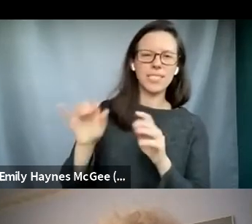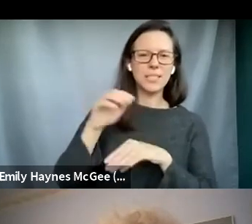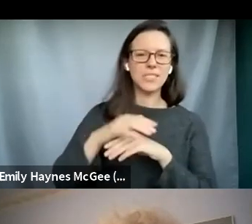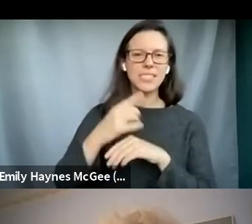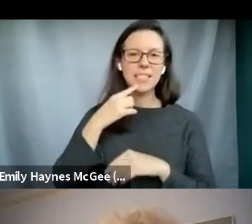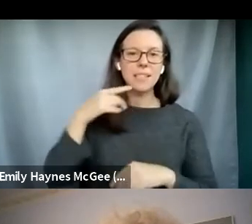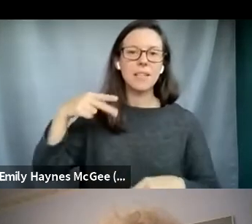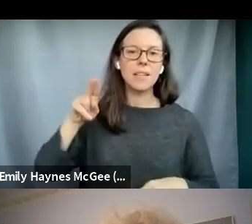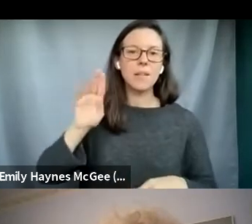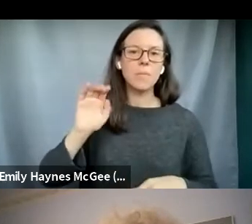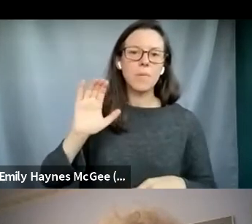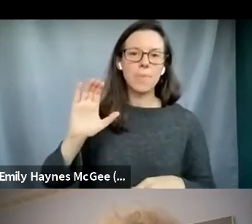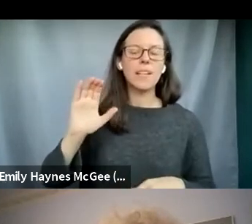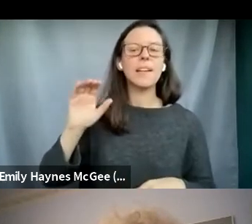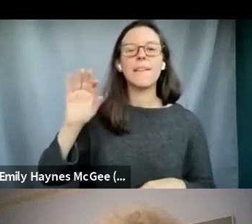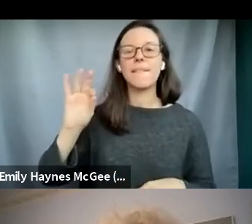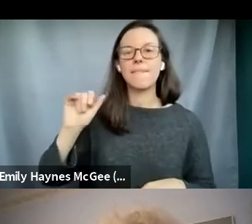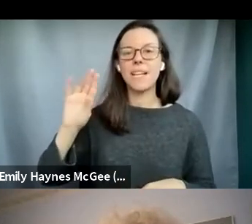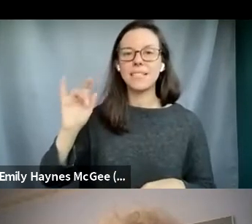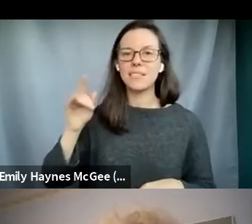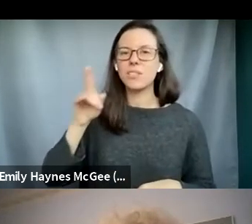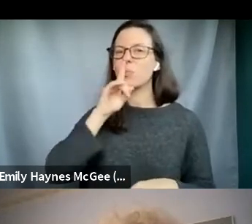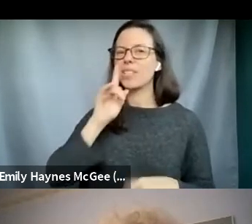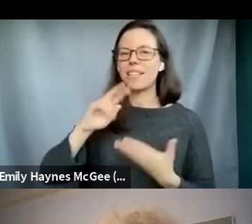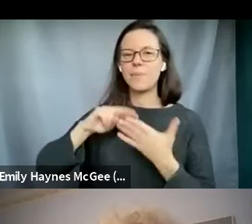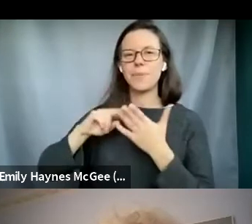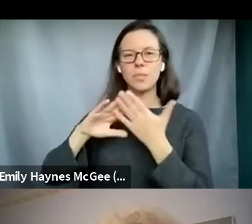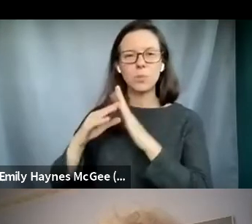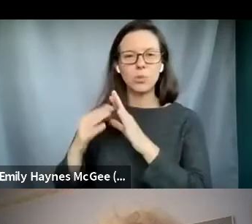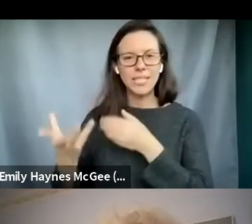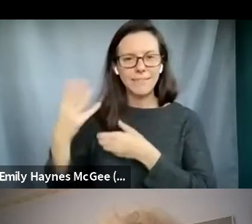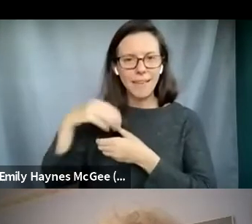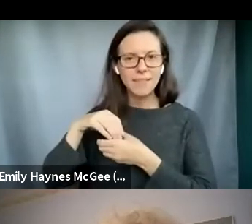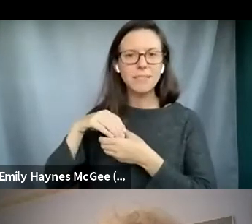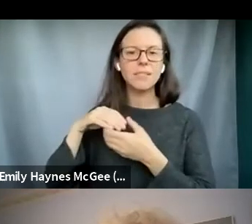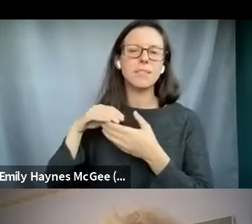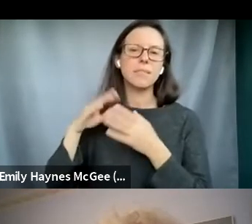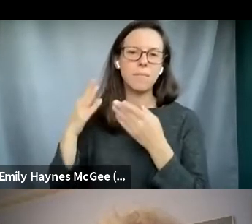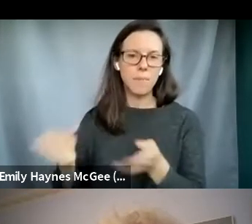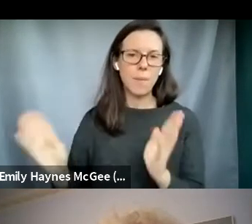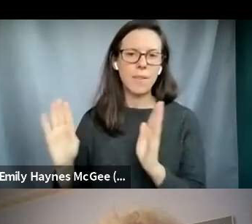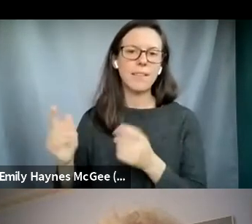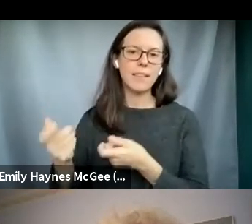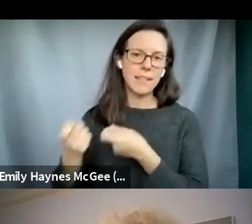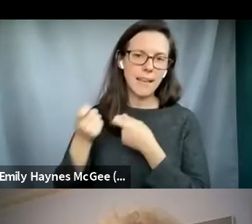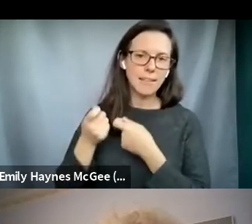that means public engaged, community engaged yep.